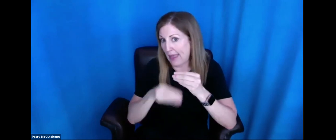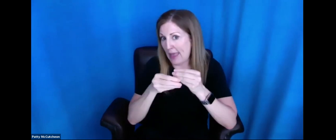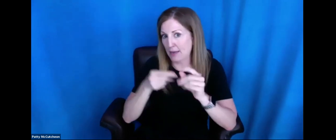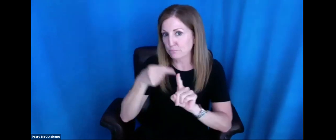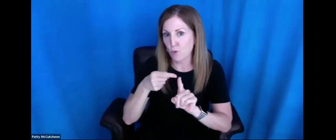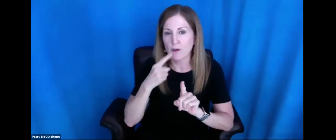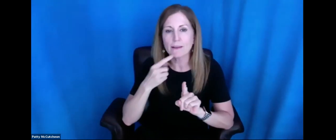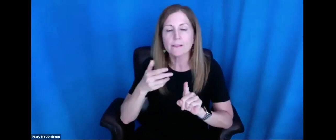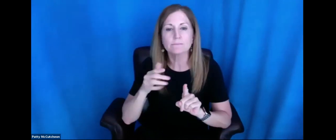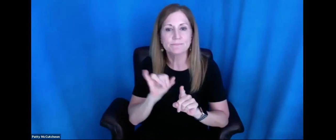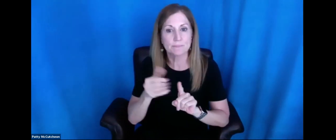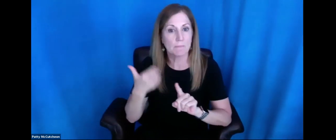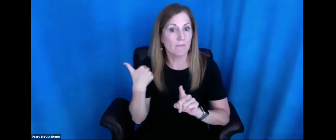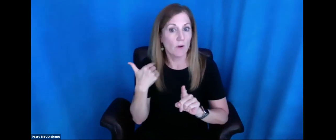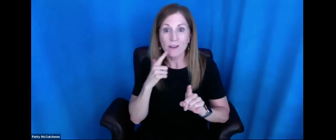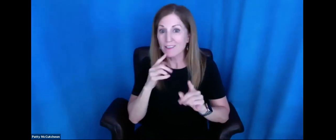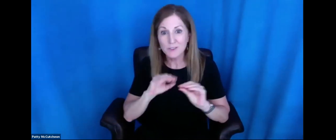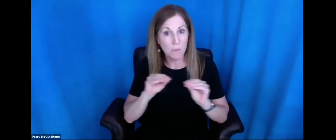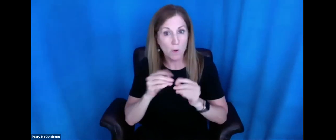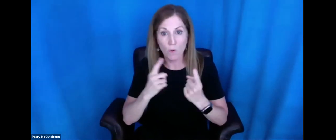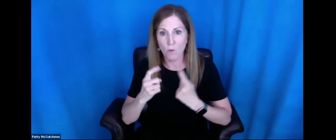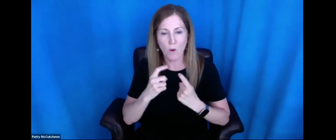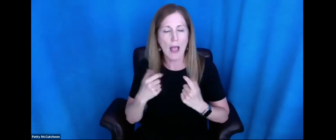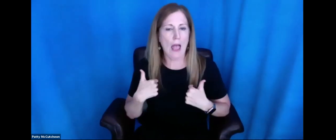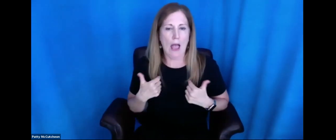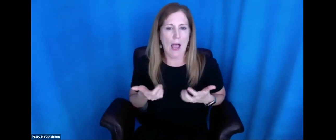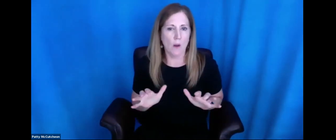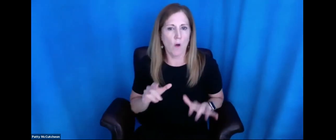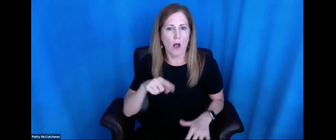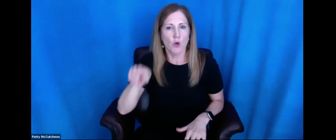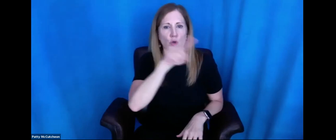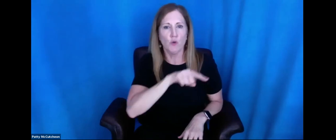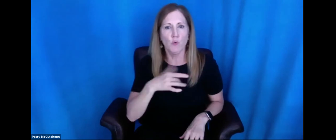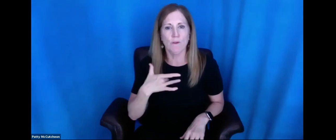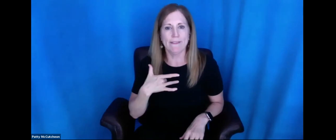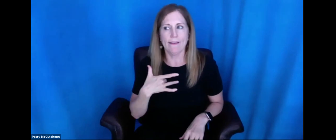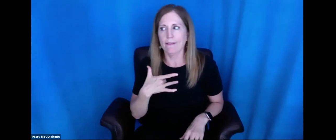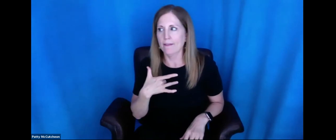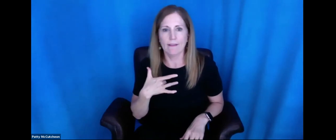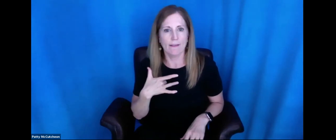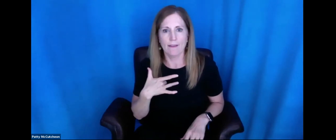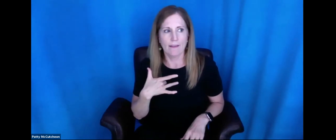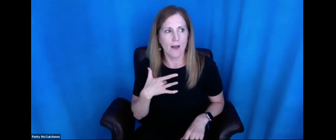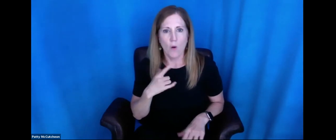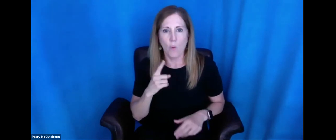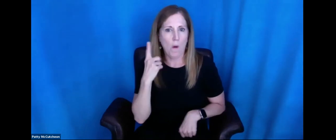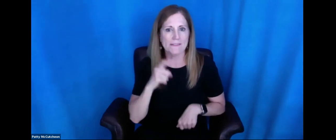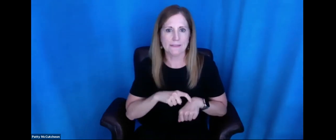are no further questions, I don't want anyone on this call to feel as if this is your only shot or your only shot.